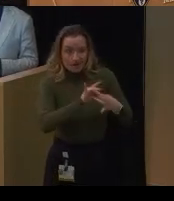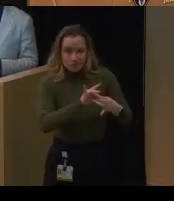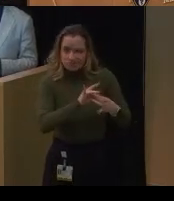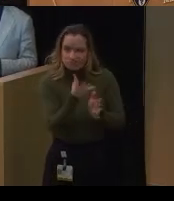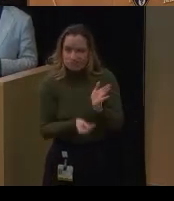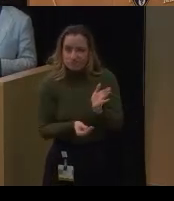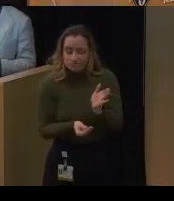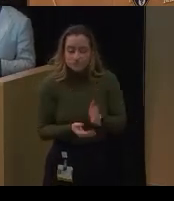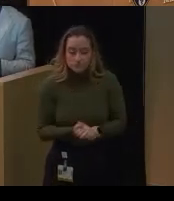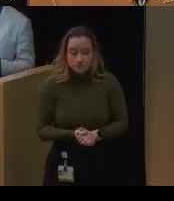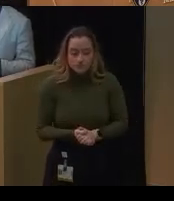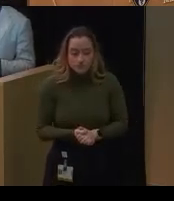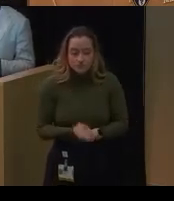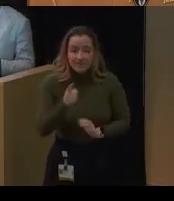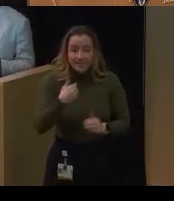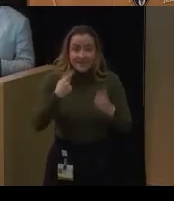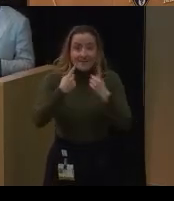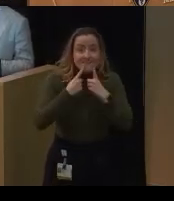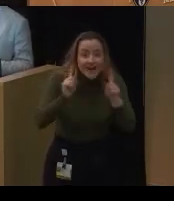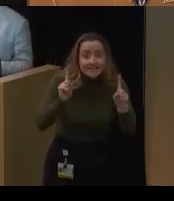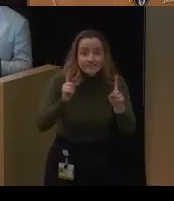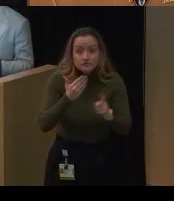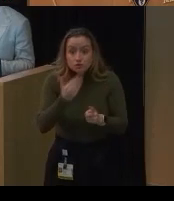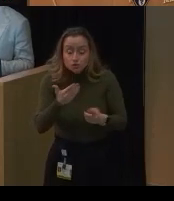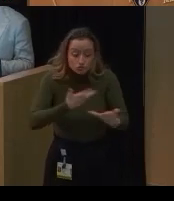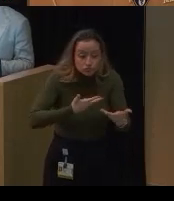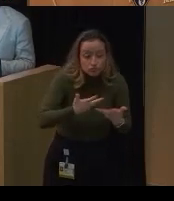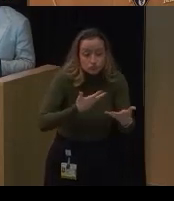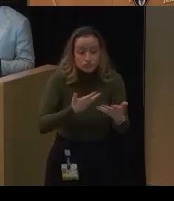these folks to have effective and successful social interactions to form meaningful social